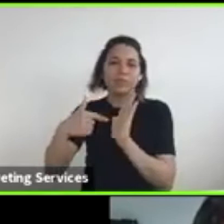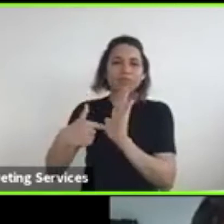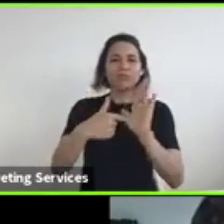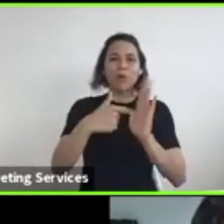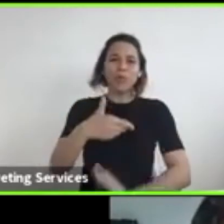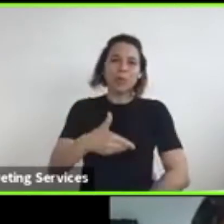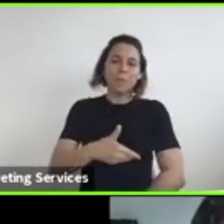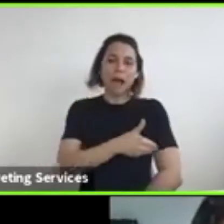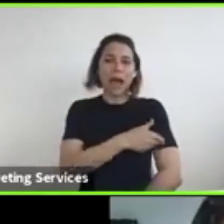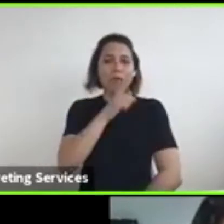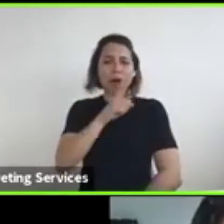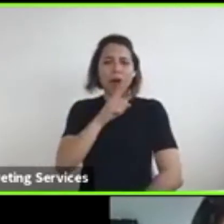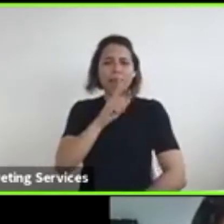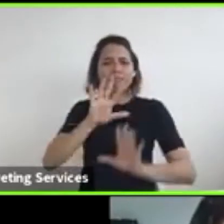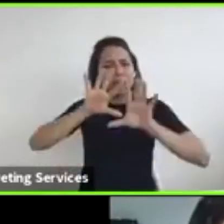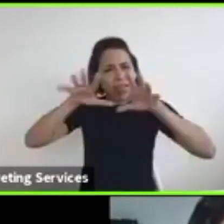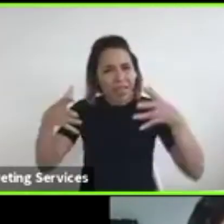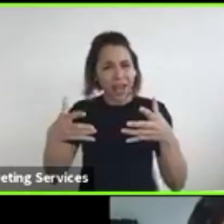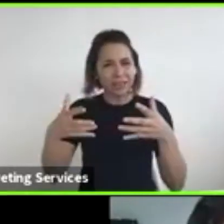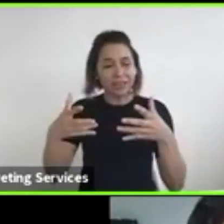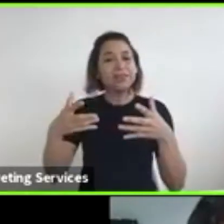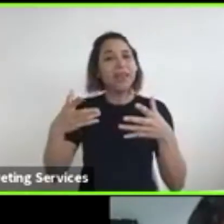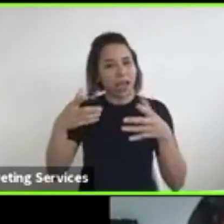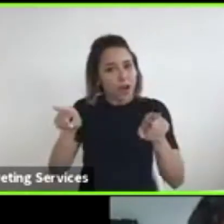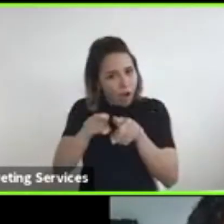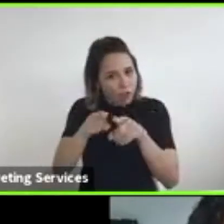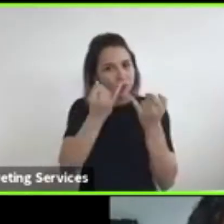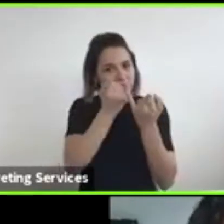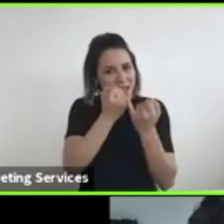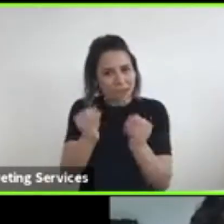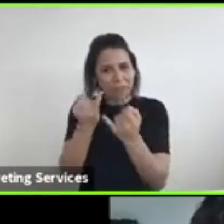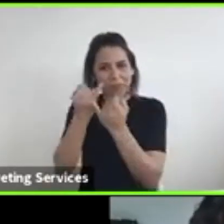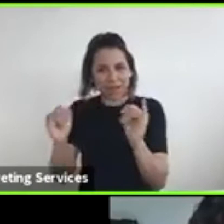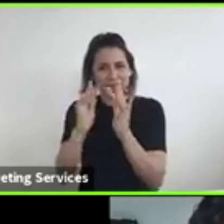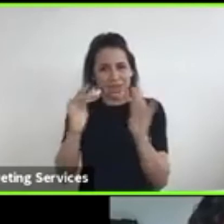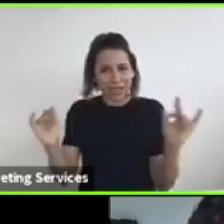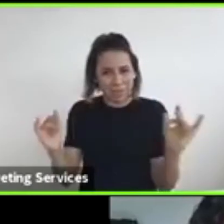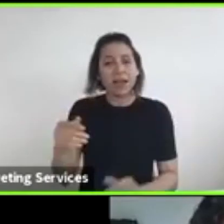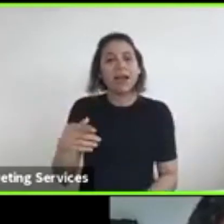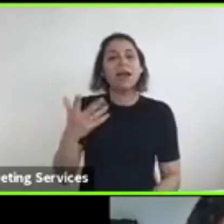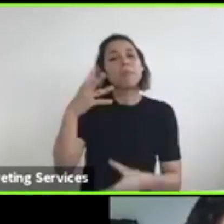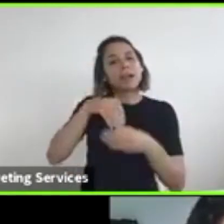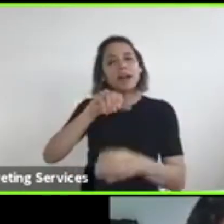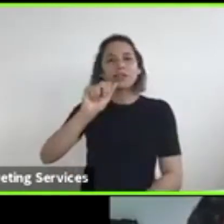IT AND THE FACT THAT IN ARTS ADMINISTRATION AND IN ART-MAKING INTERDEPENDENCE IS ABSOLUTELY